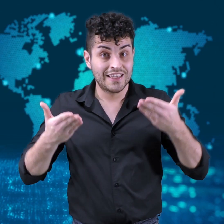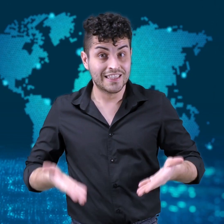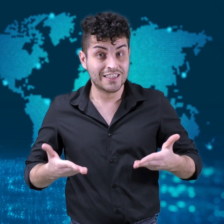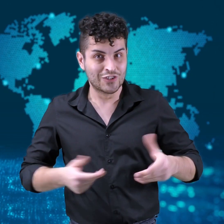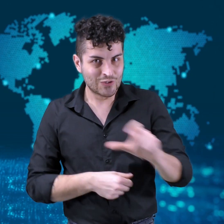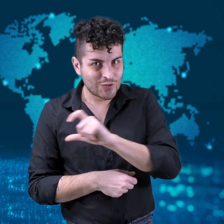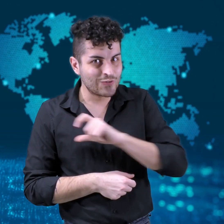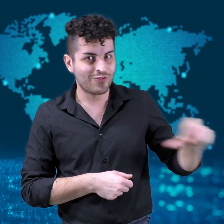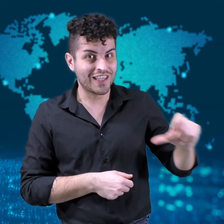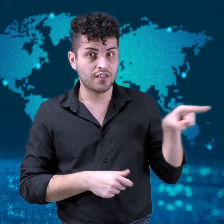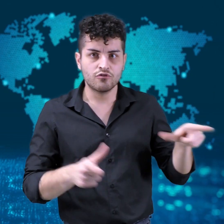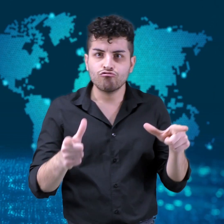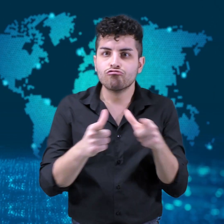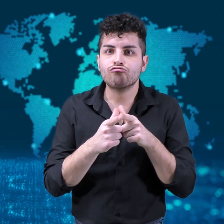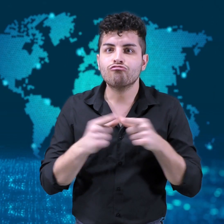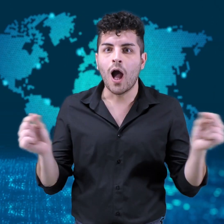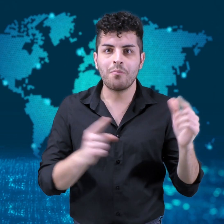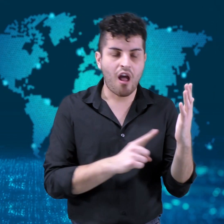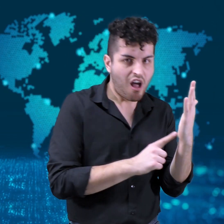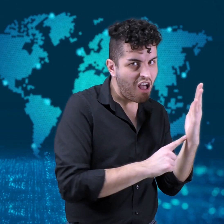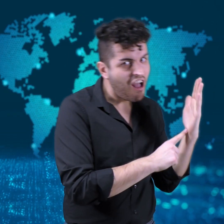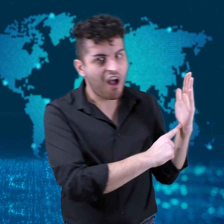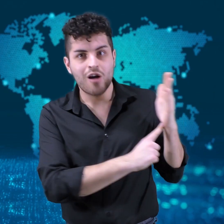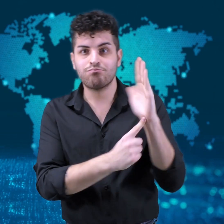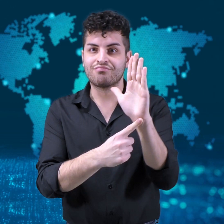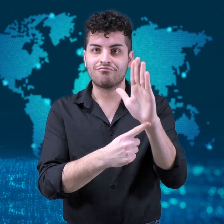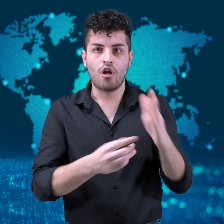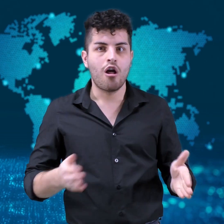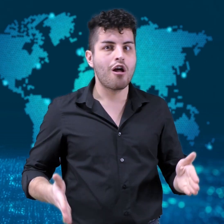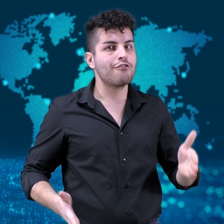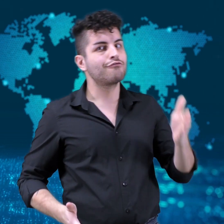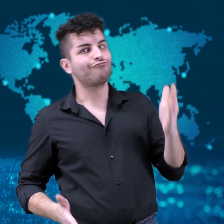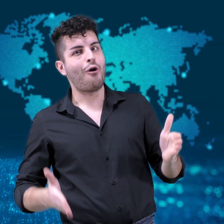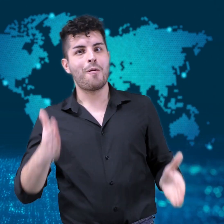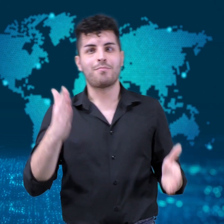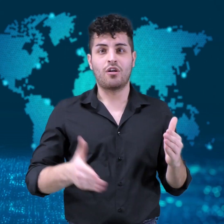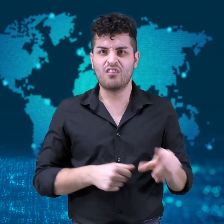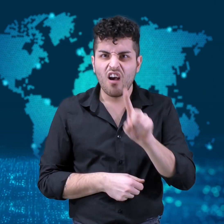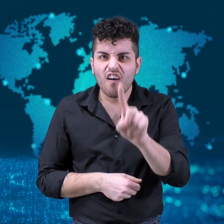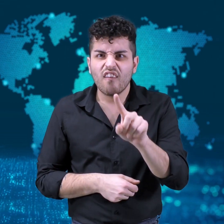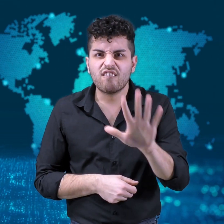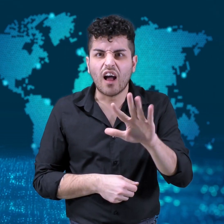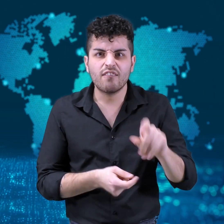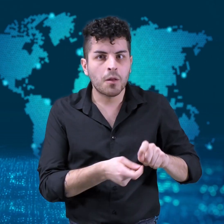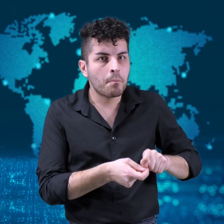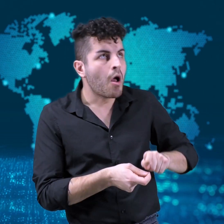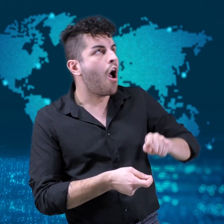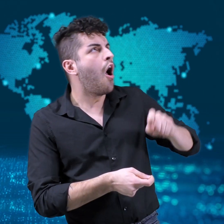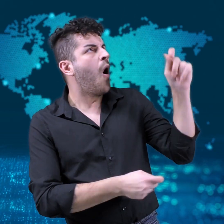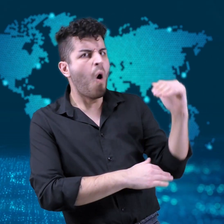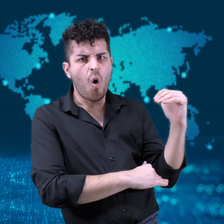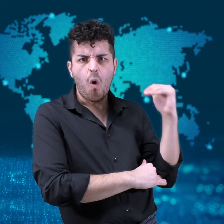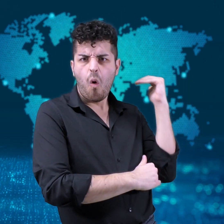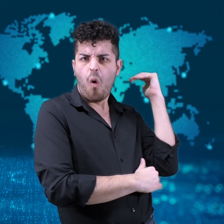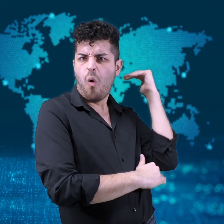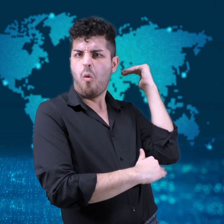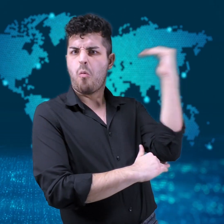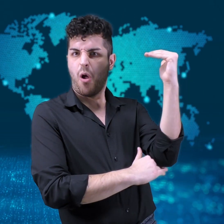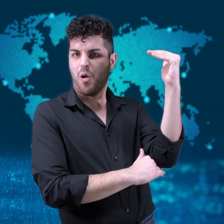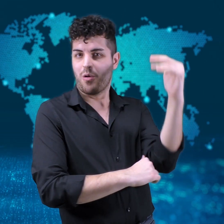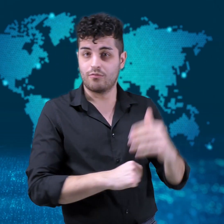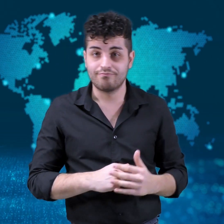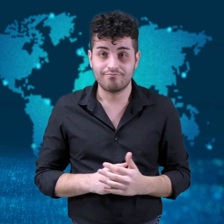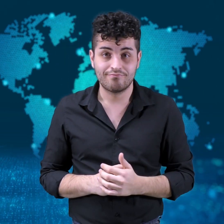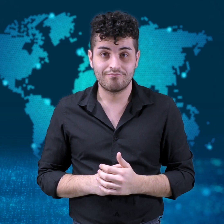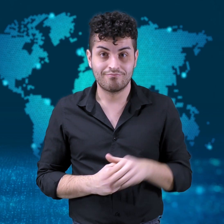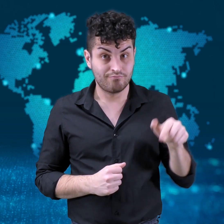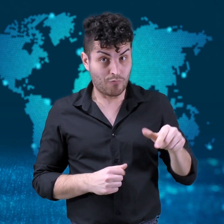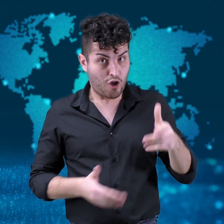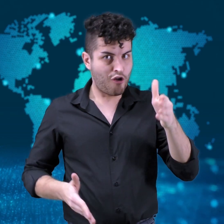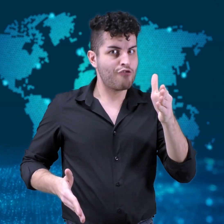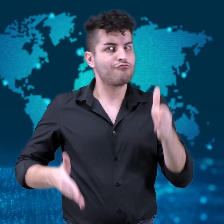[Nicola]: This week, Japan unveiled a 60-foot robot.